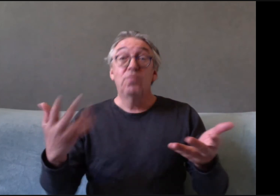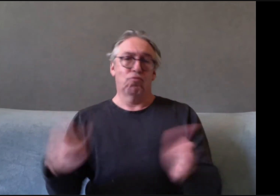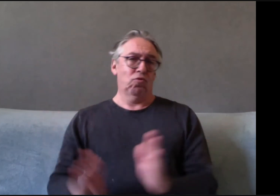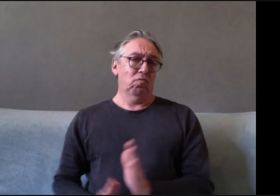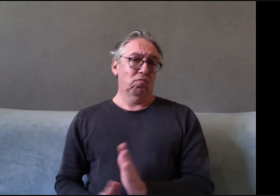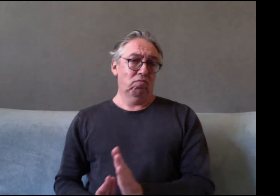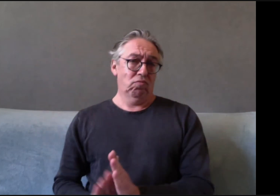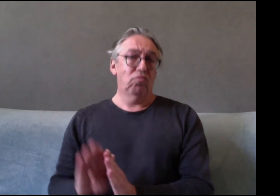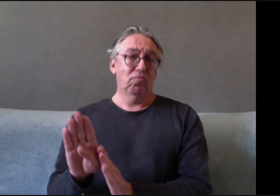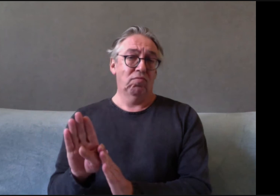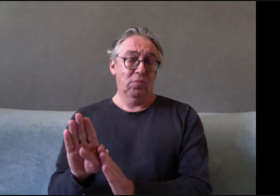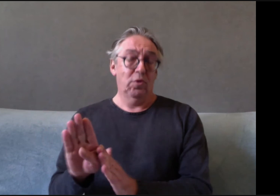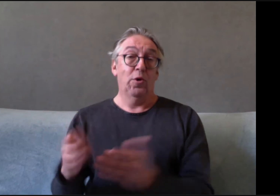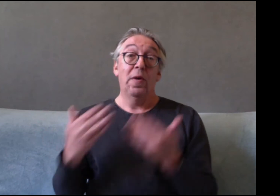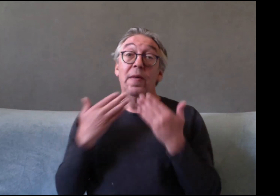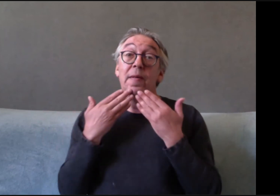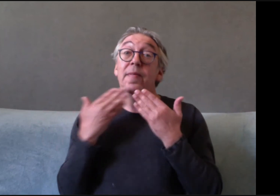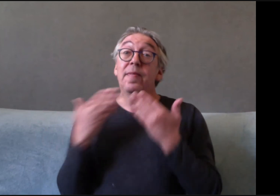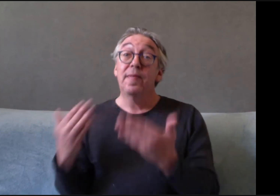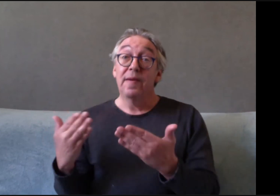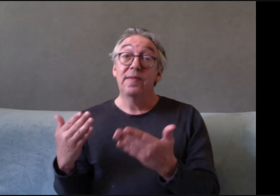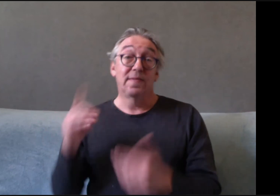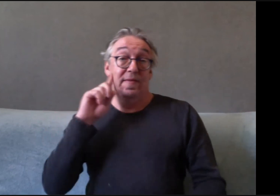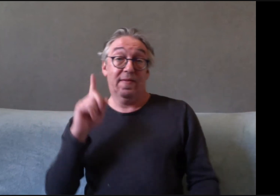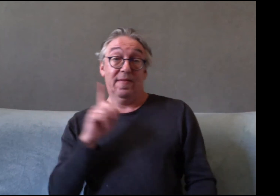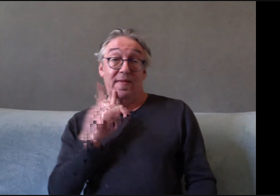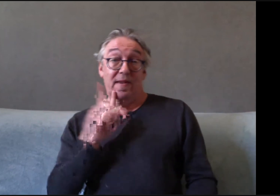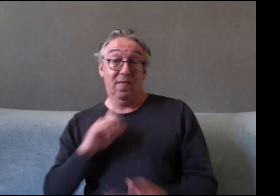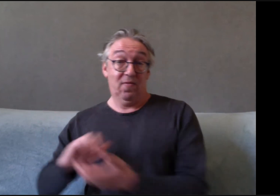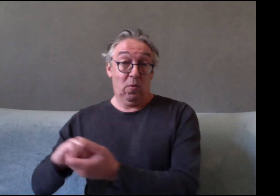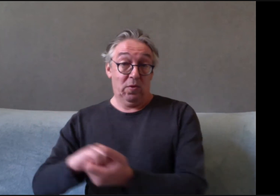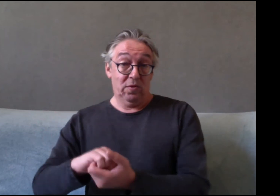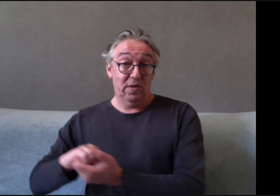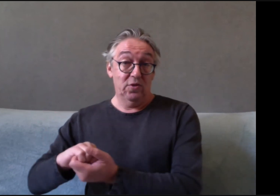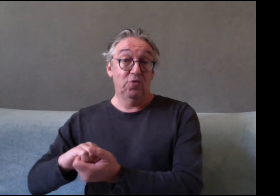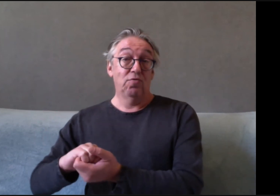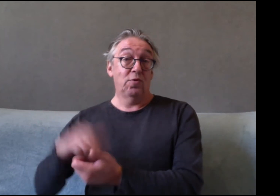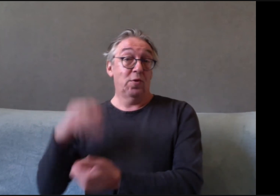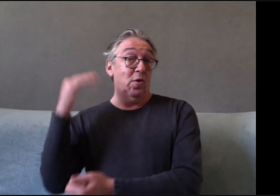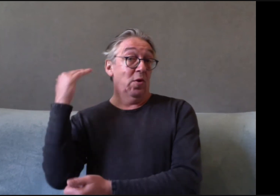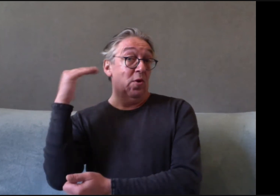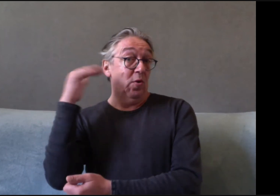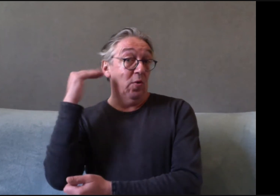and Hard-of-Hearing organizations and people with low cognitive level.